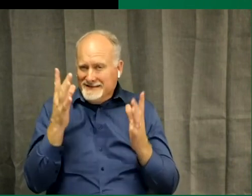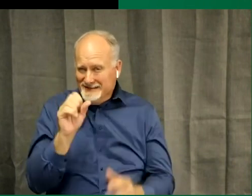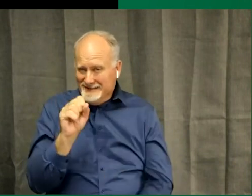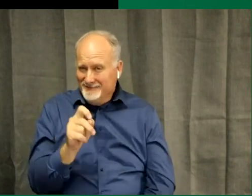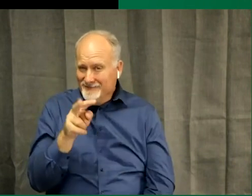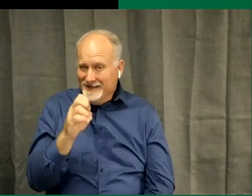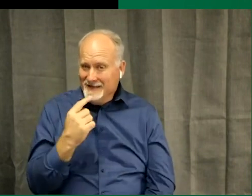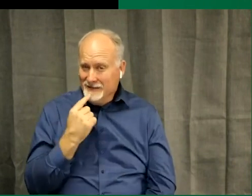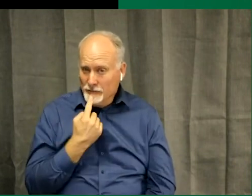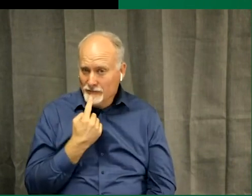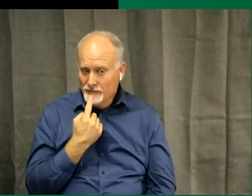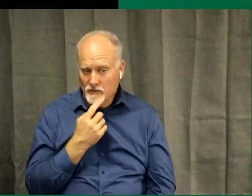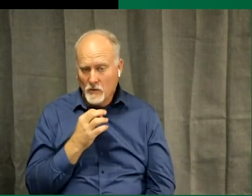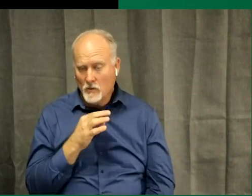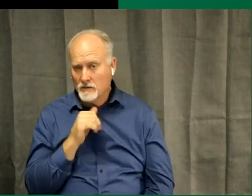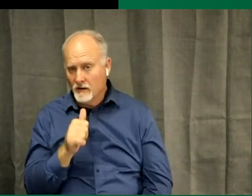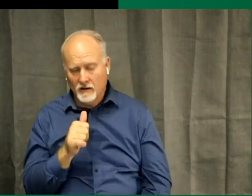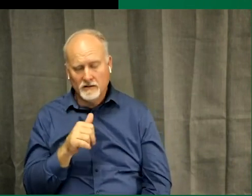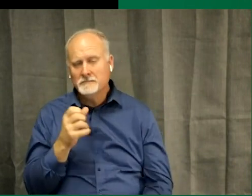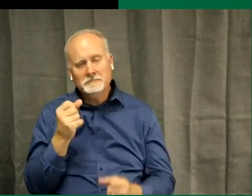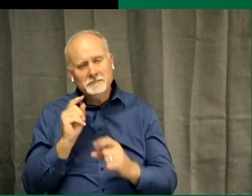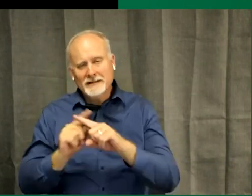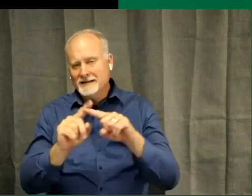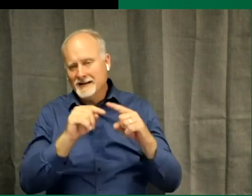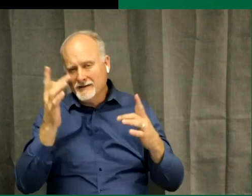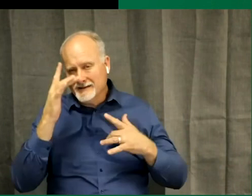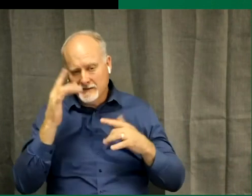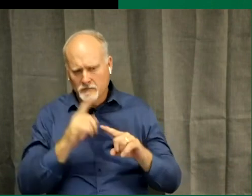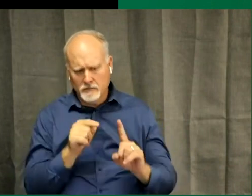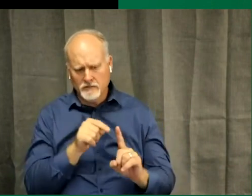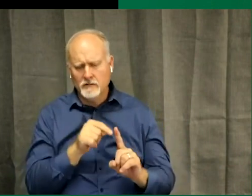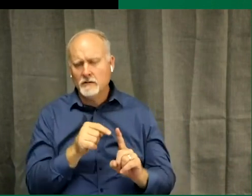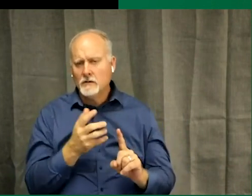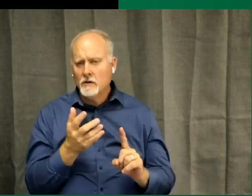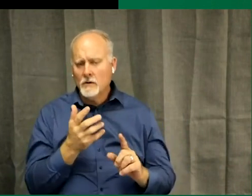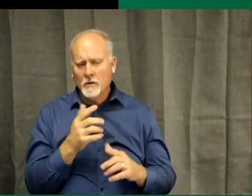and chronic diseases out there but the key is what kind of um consequences do they have in terms of